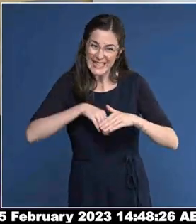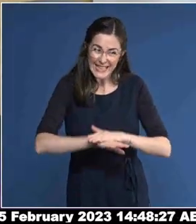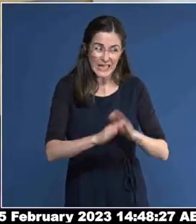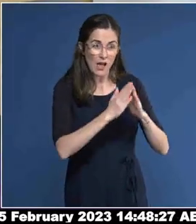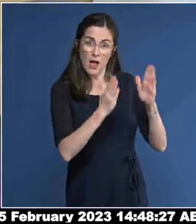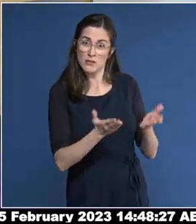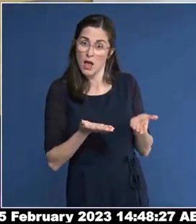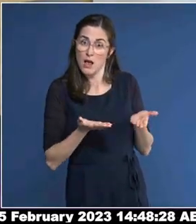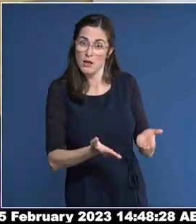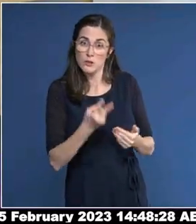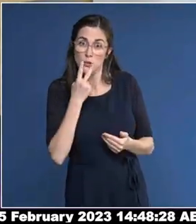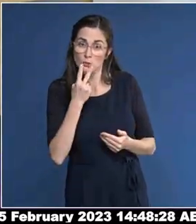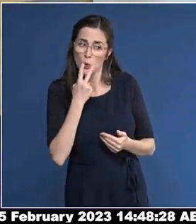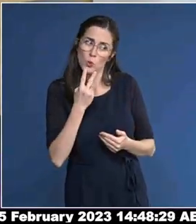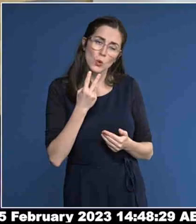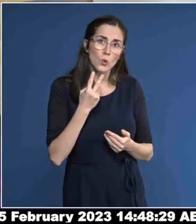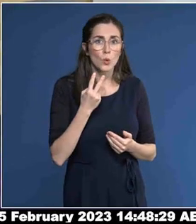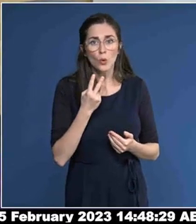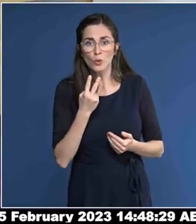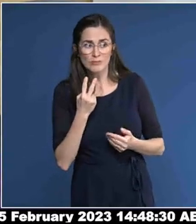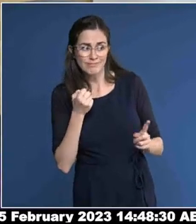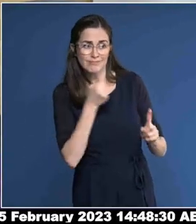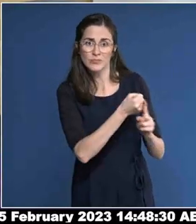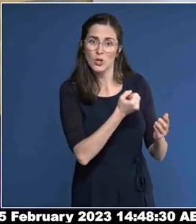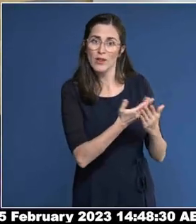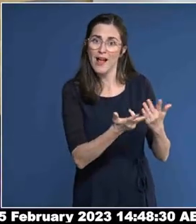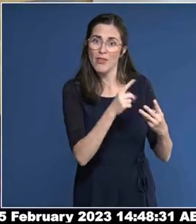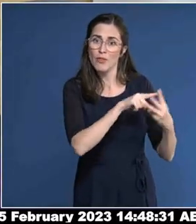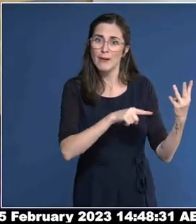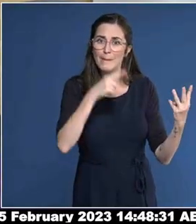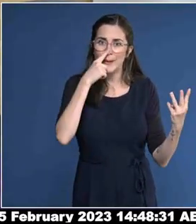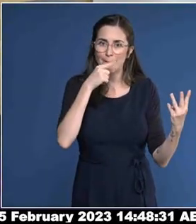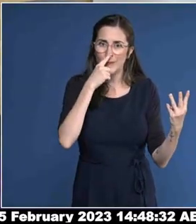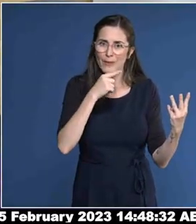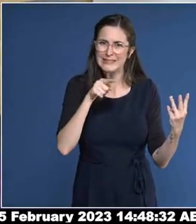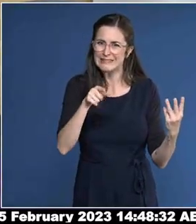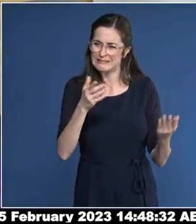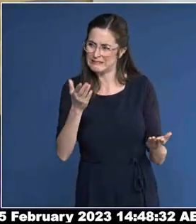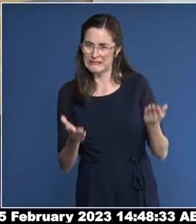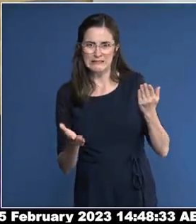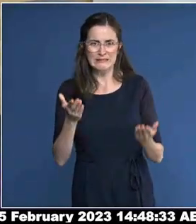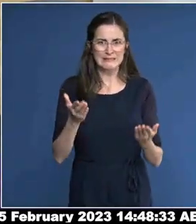preventing the smoking, but dignity of risk would say you have to find a way through on that. MS DEAN: Yes, absolutely.